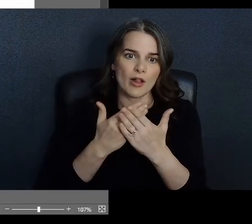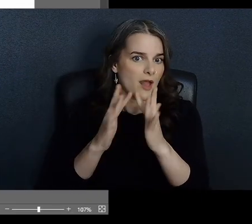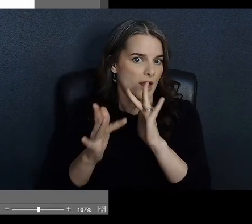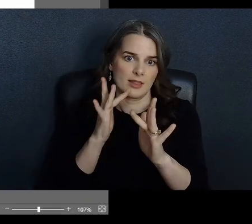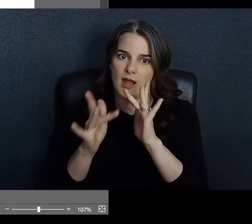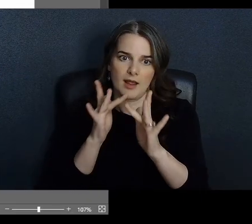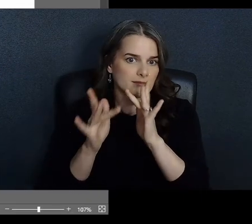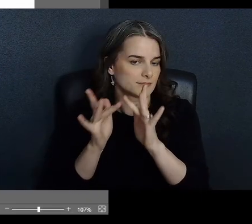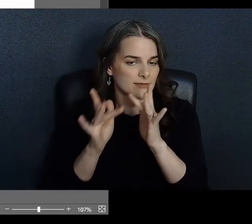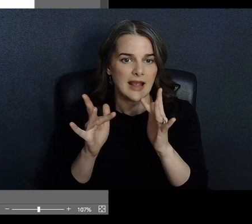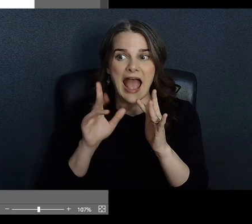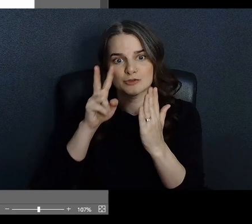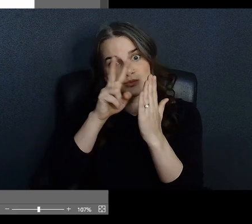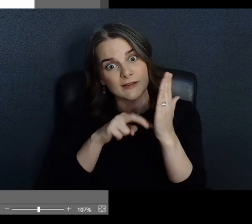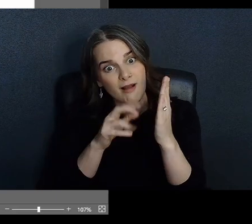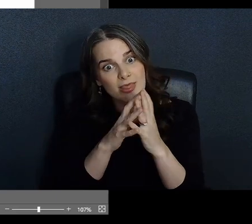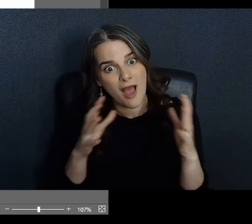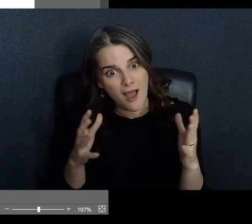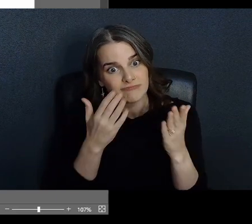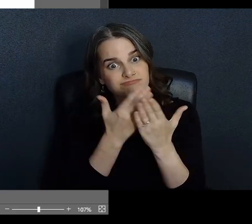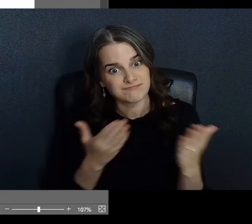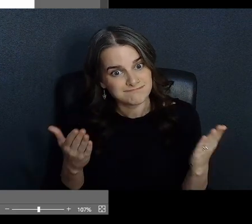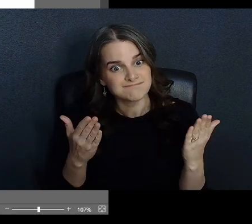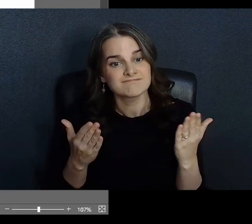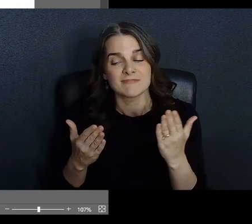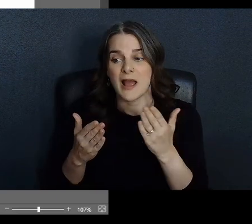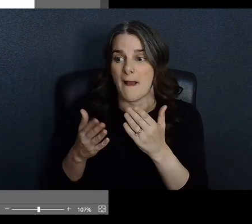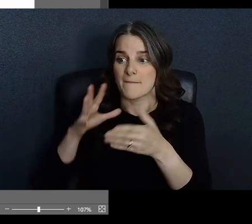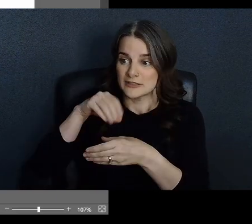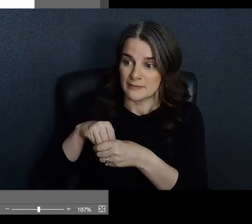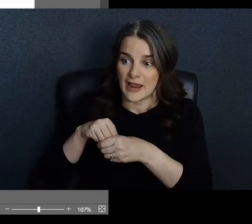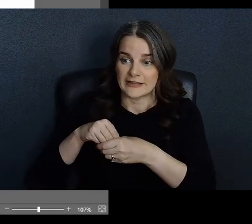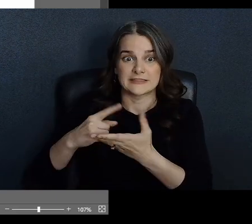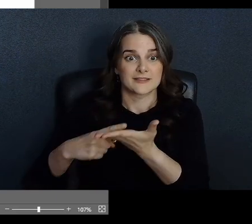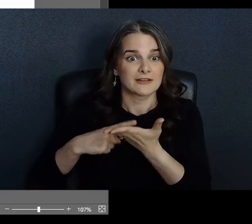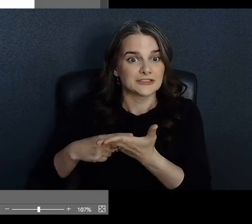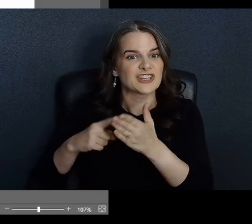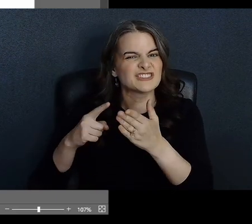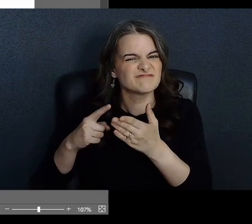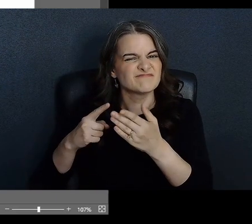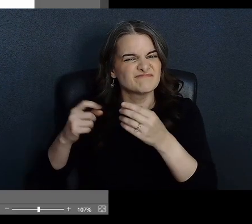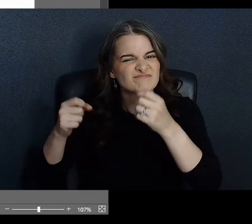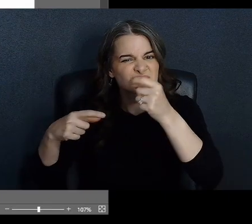and participate in discussion board threads. I'm married for almost 43 years now, have three adult children,